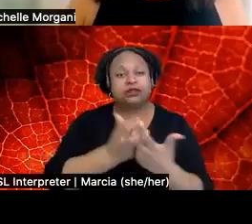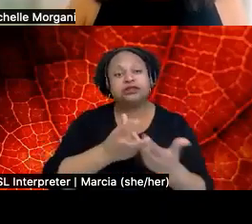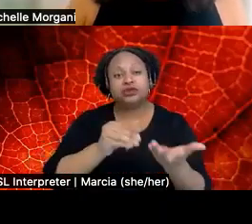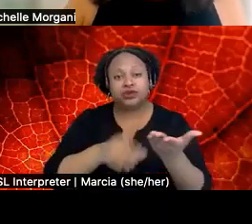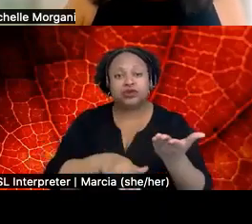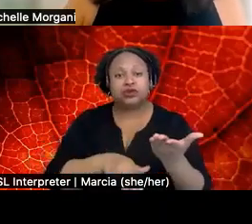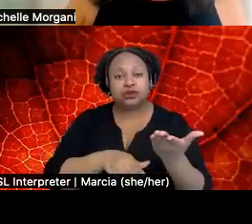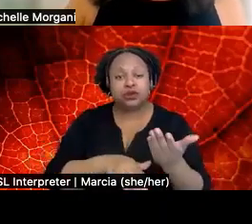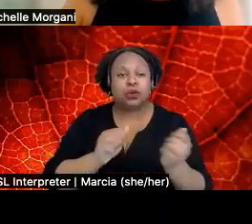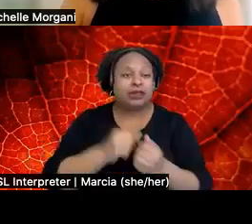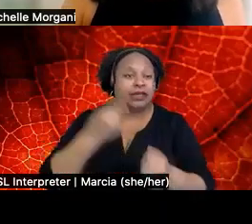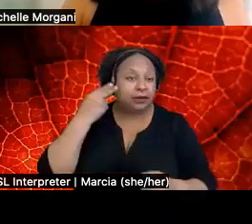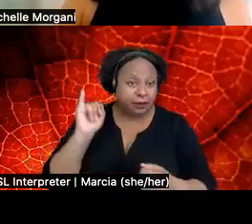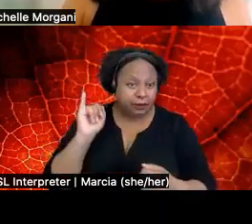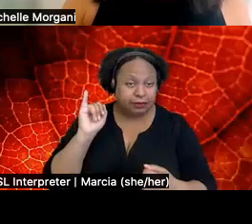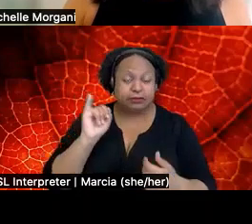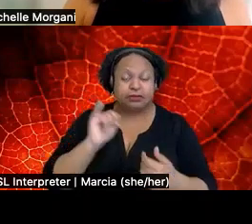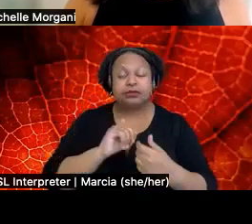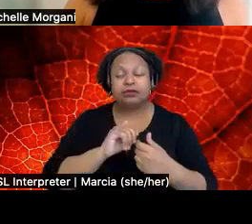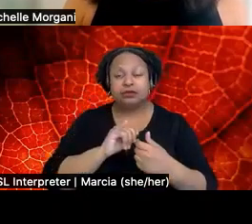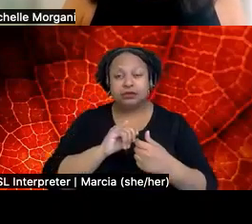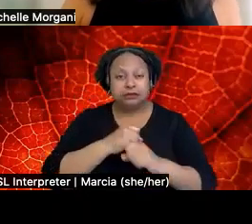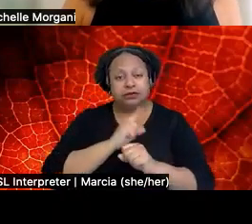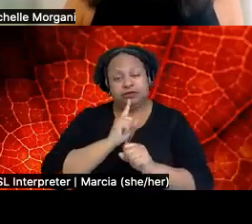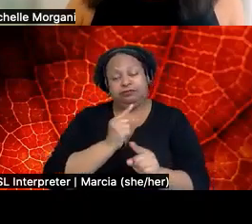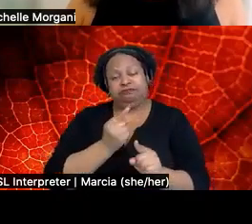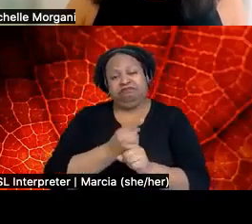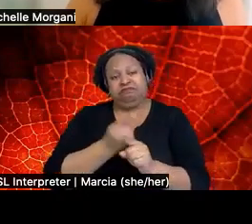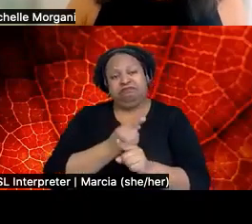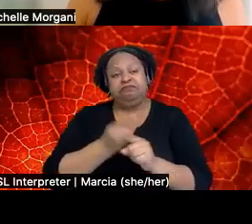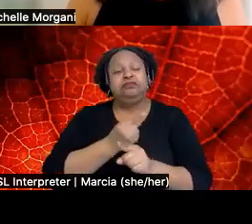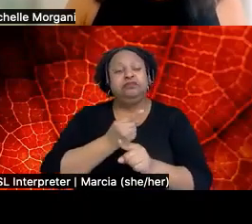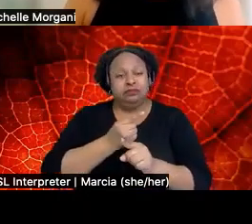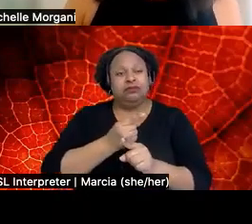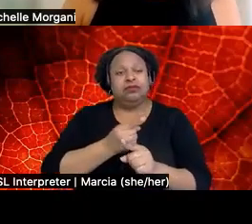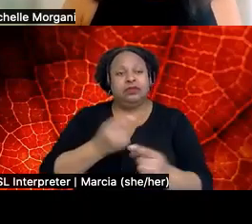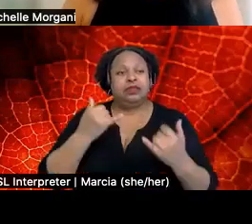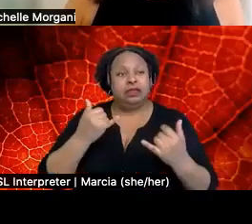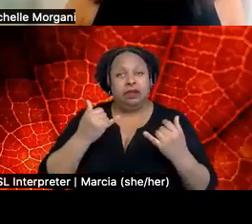hearing impairments in a way that sort of has been working for many individuals.